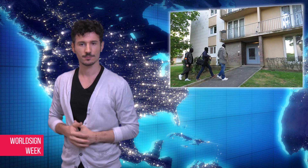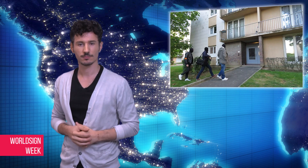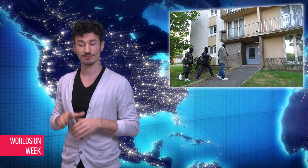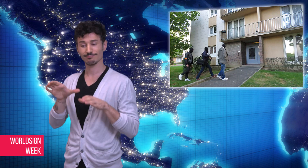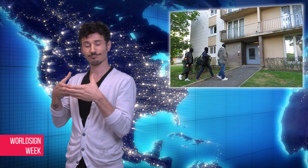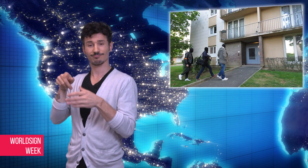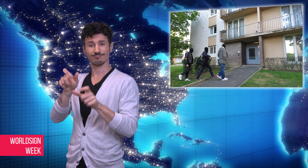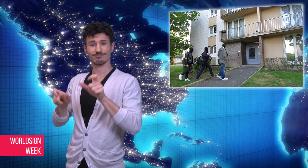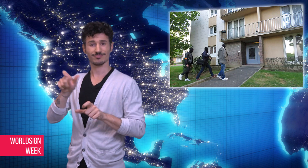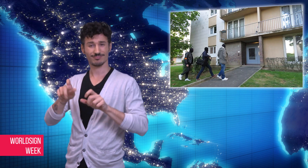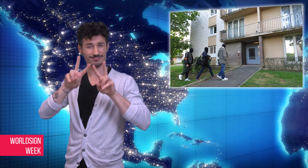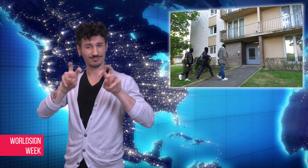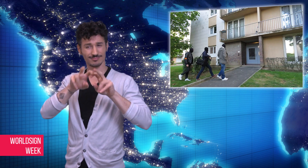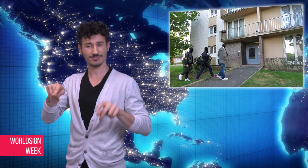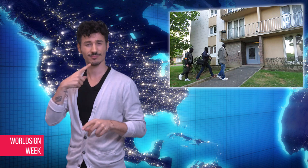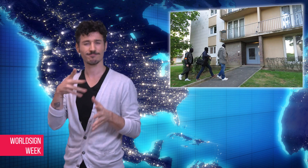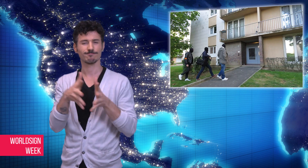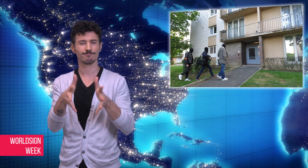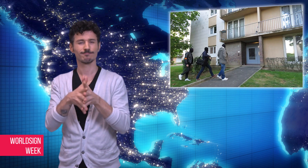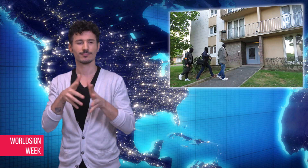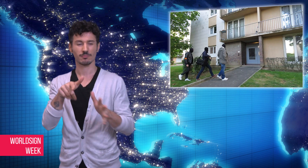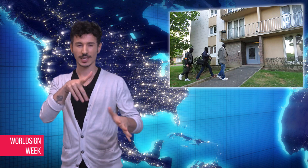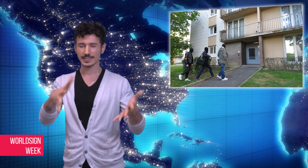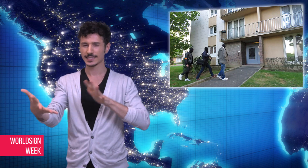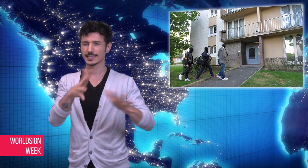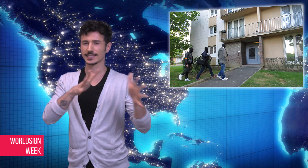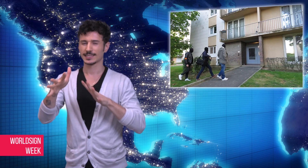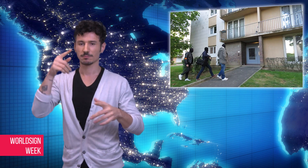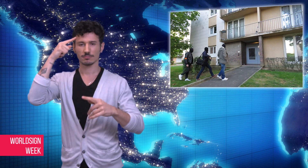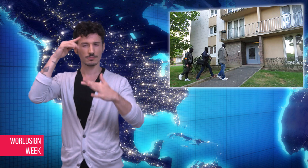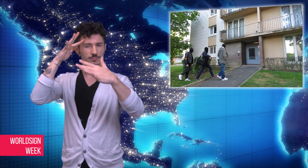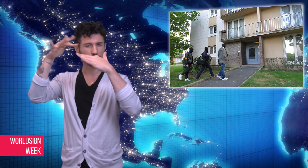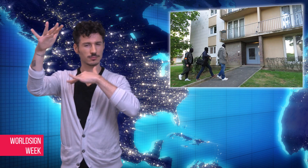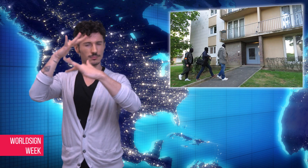as a potential act of terrorism since there have